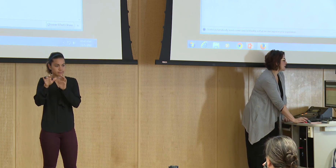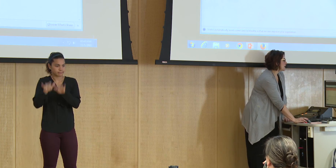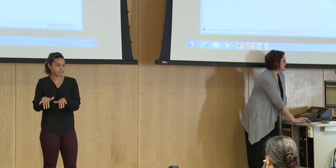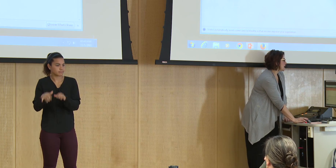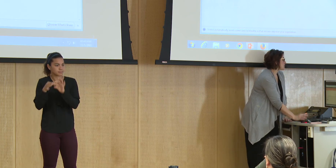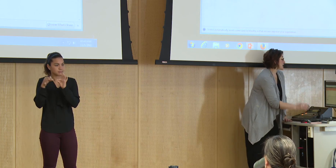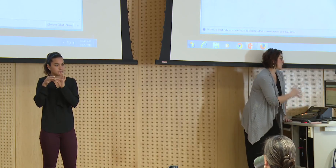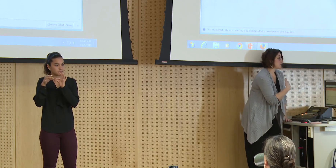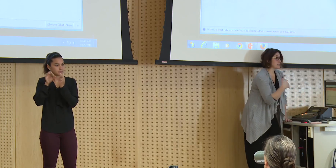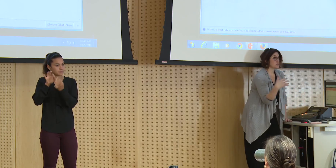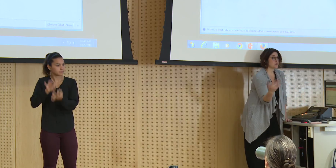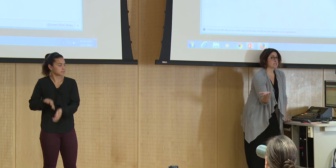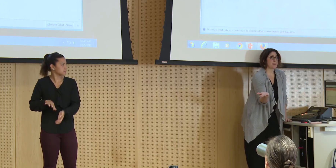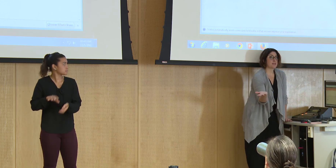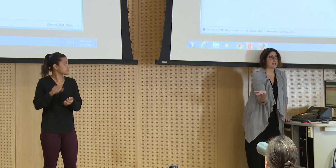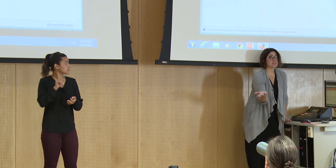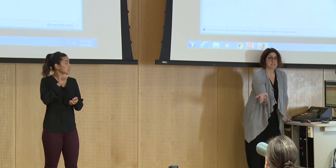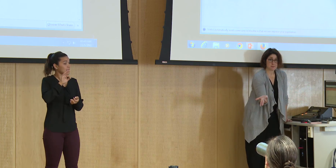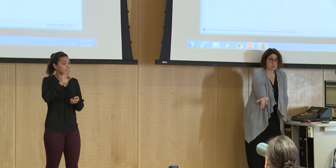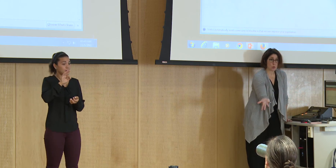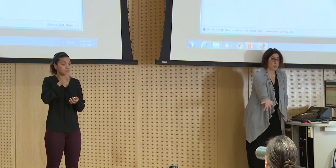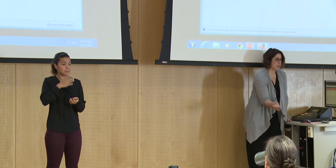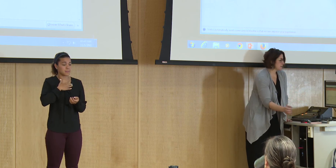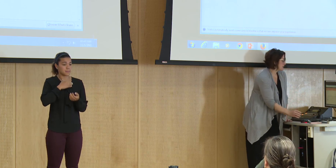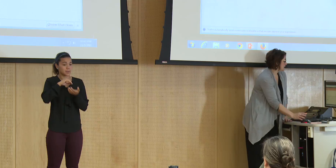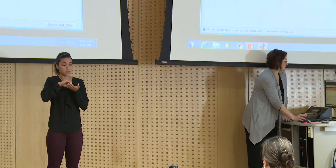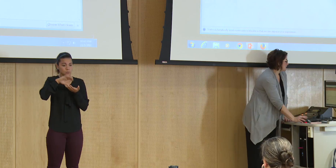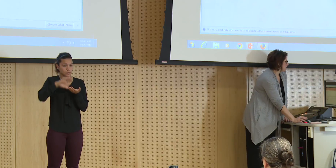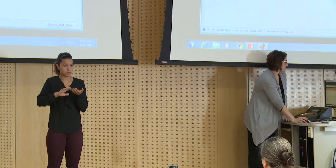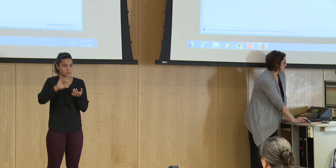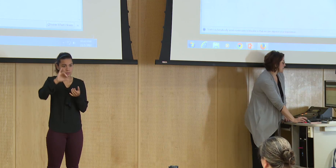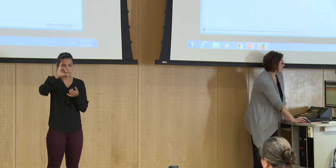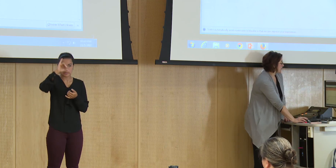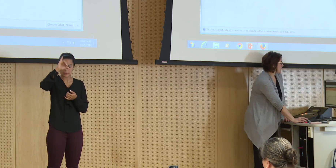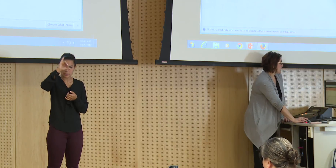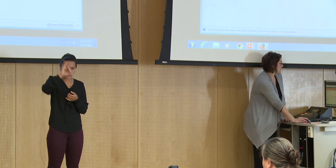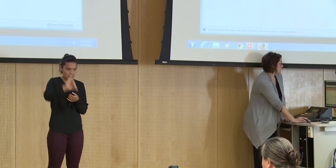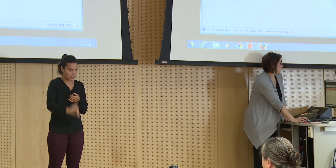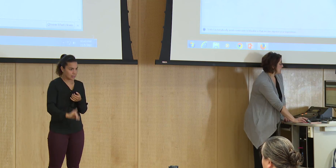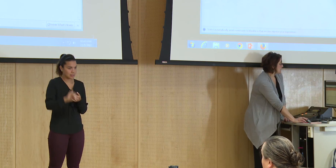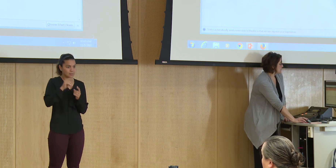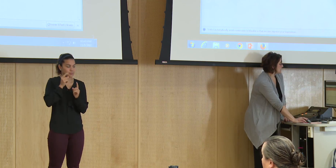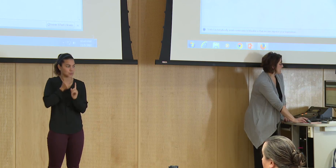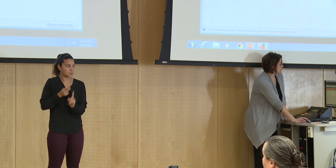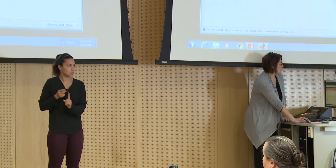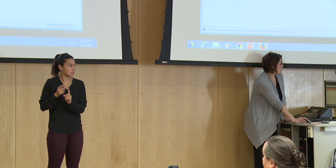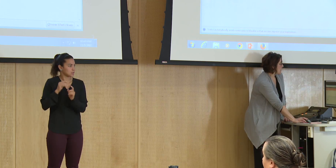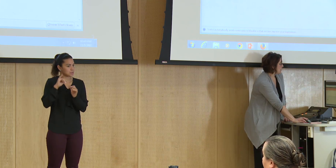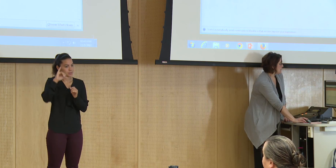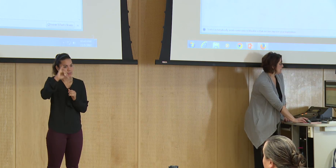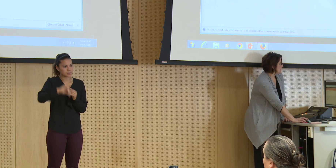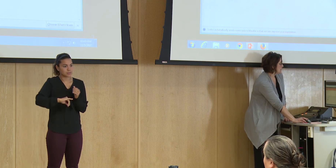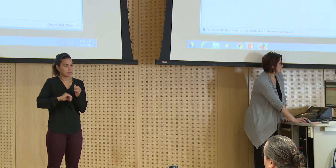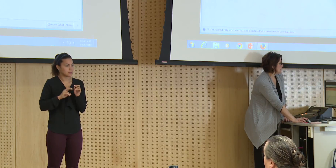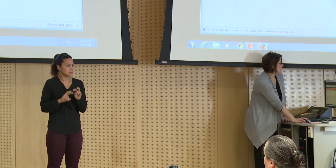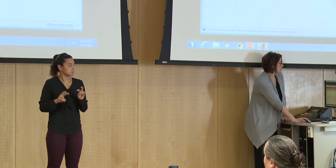if, say, all my students happen to get the same score I could "select all"